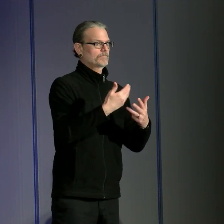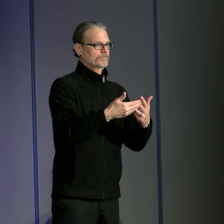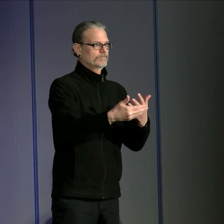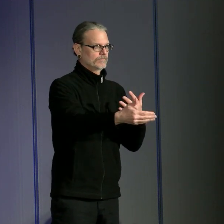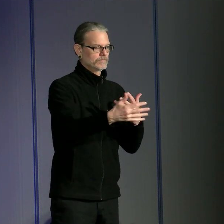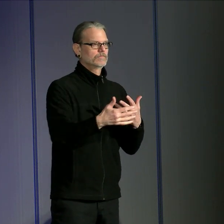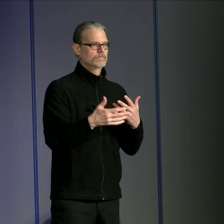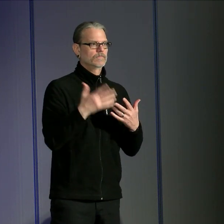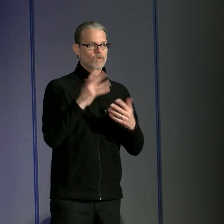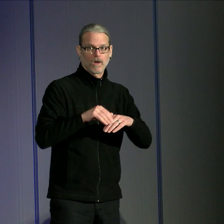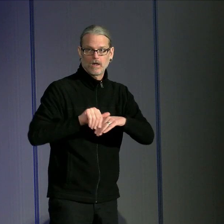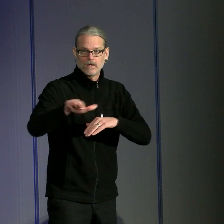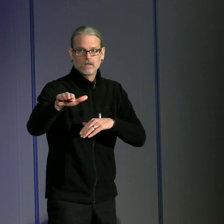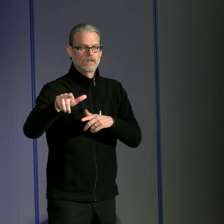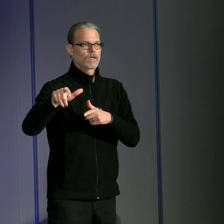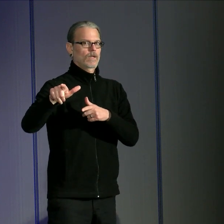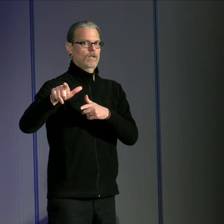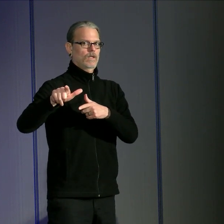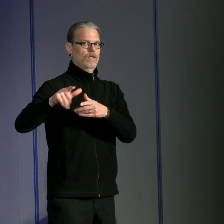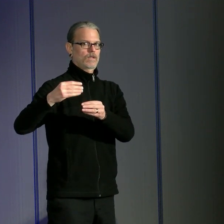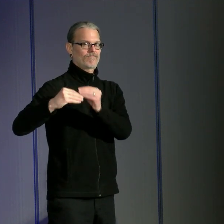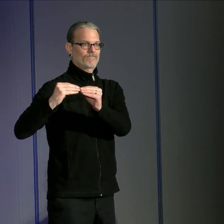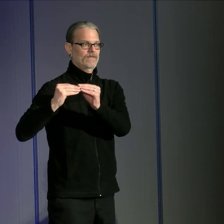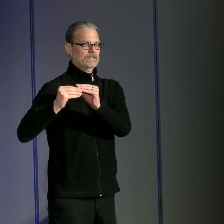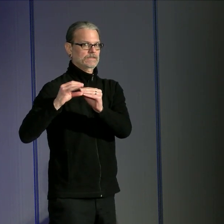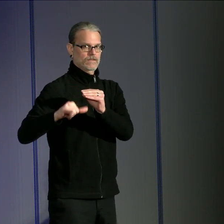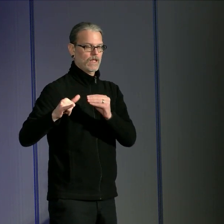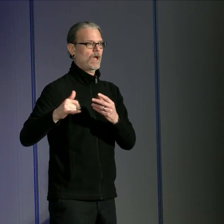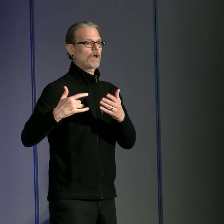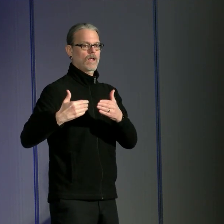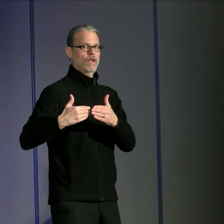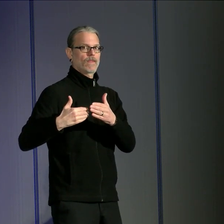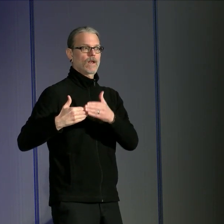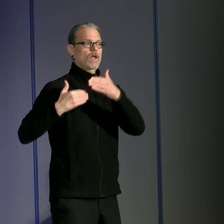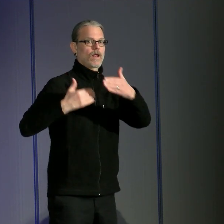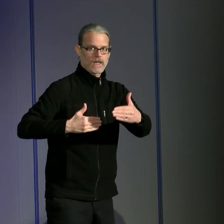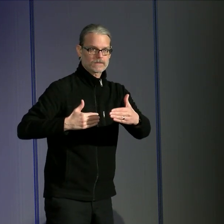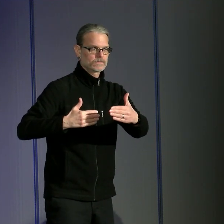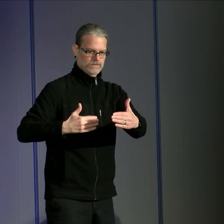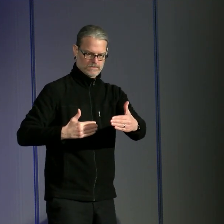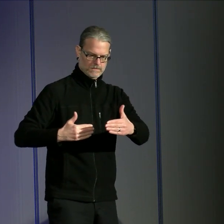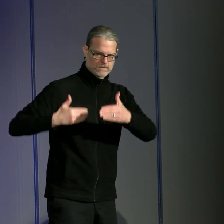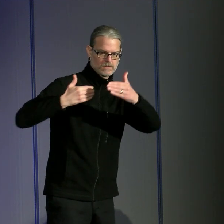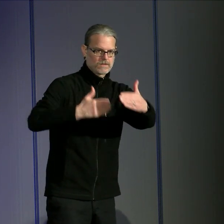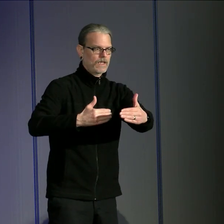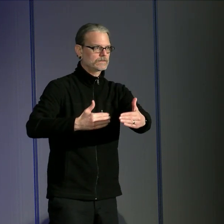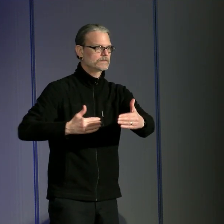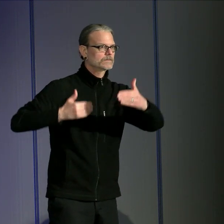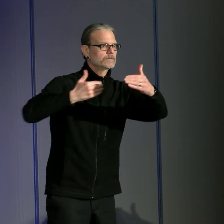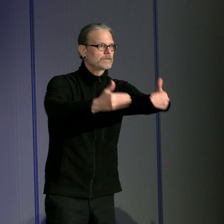and you build up the testing in the work overtime. So you don't hit your developers with everything.